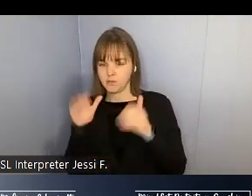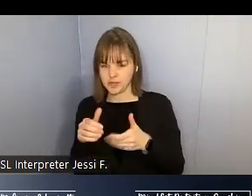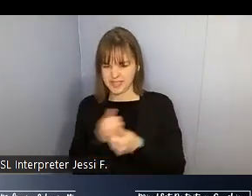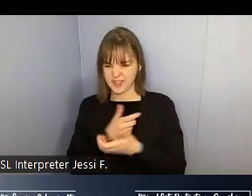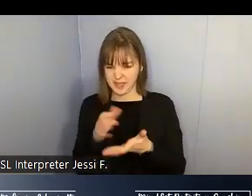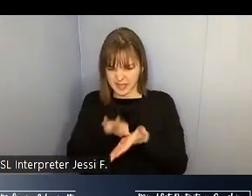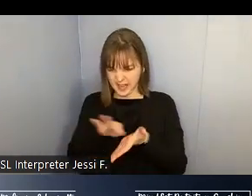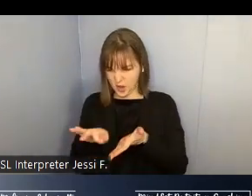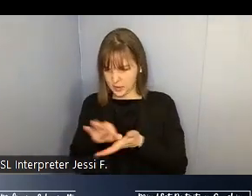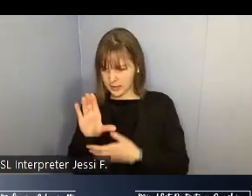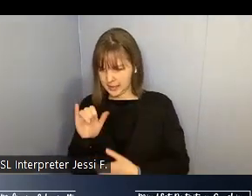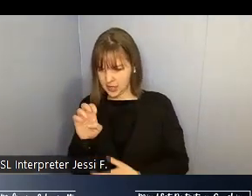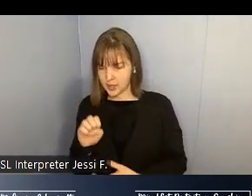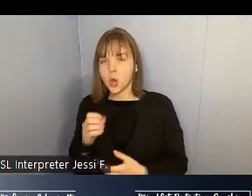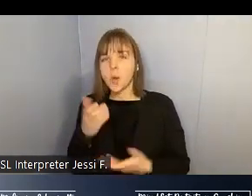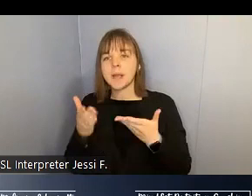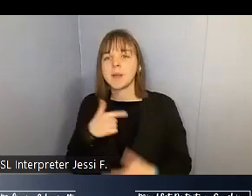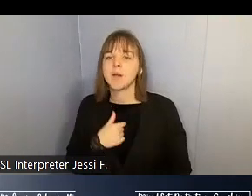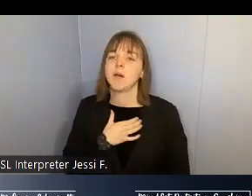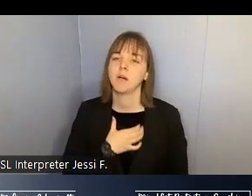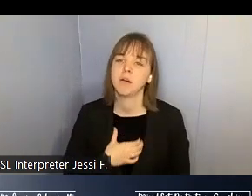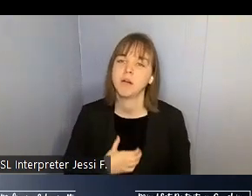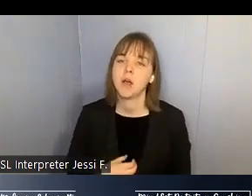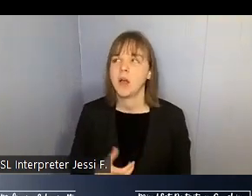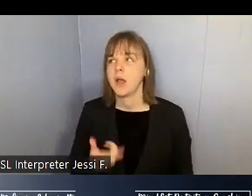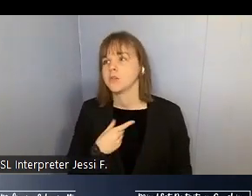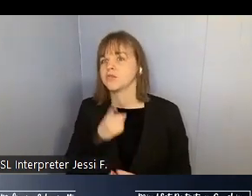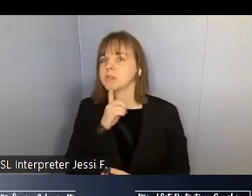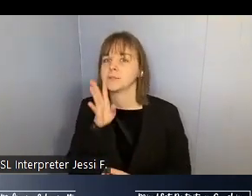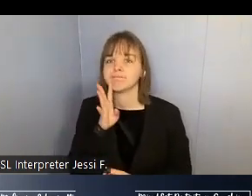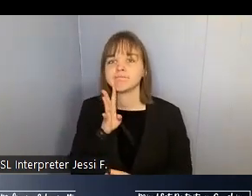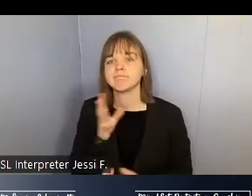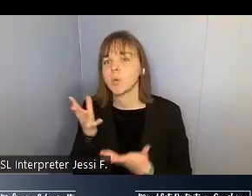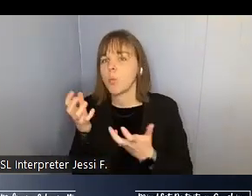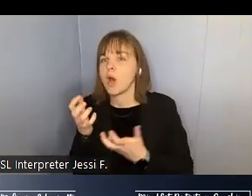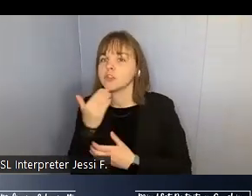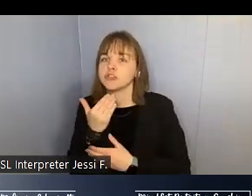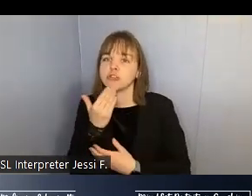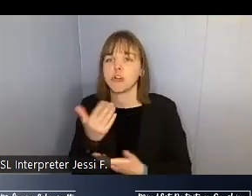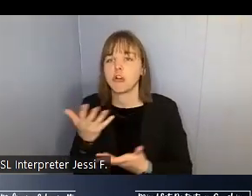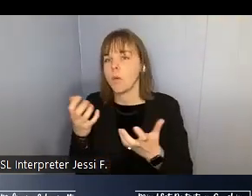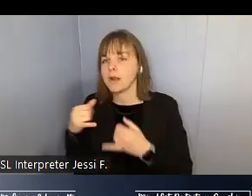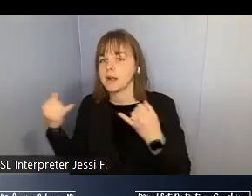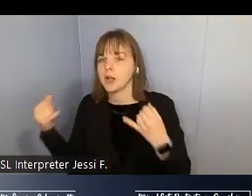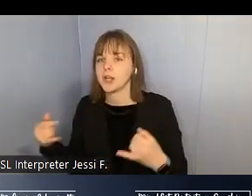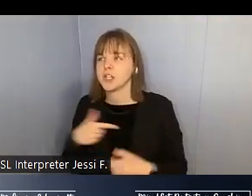that you can't have because whatever diet you're on banished all these foods or food groups into the Do Not Eat category, and those